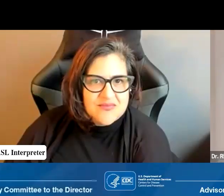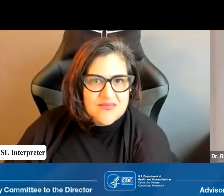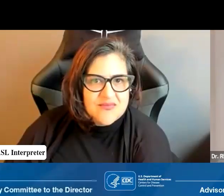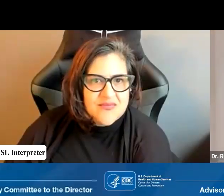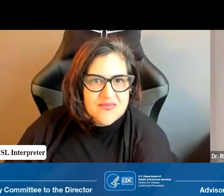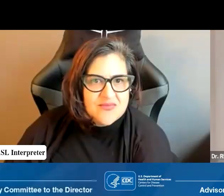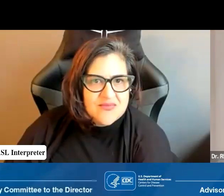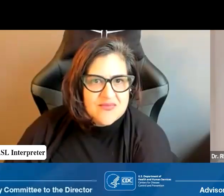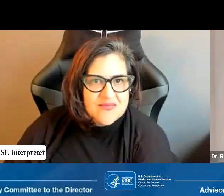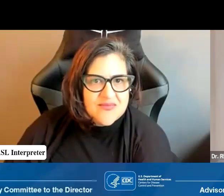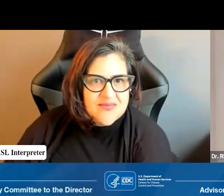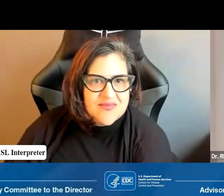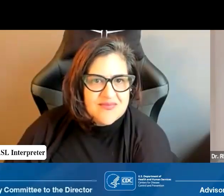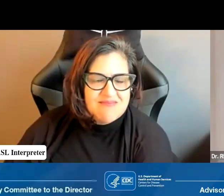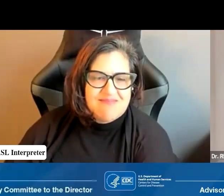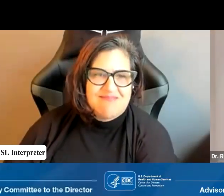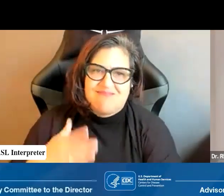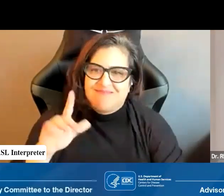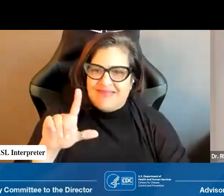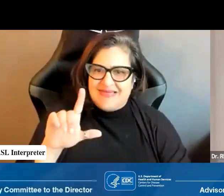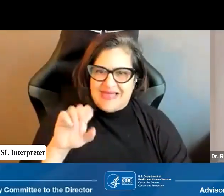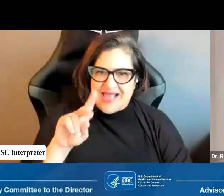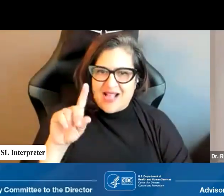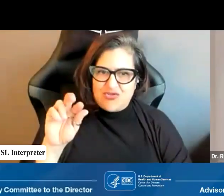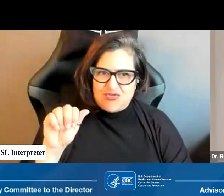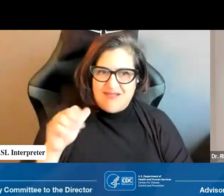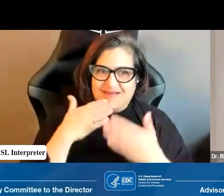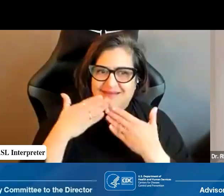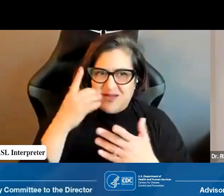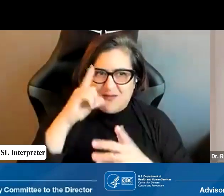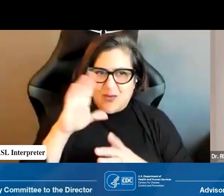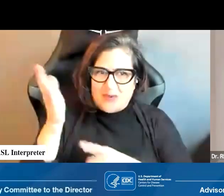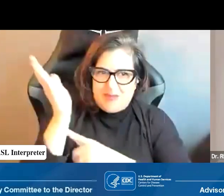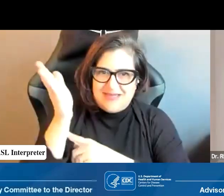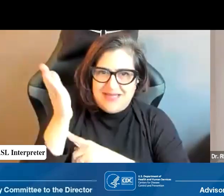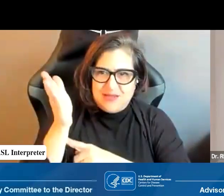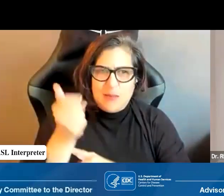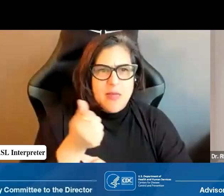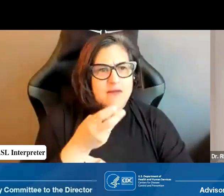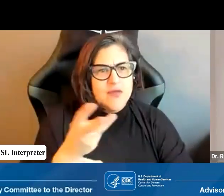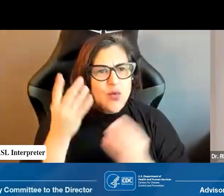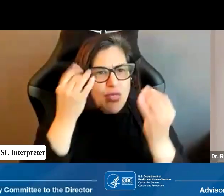Leandris, thanks for the presentation. Couple of thoughts on your first question.